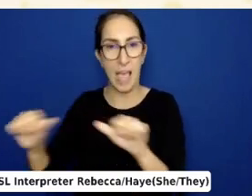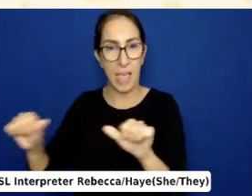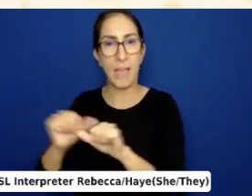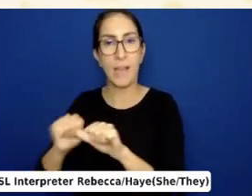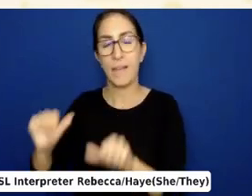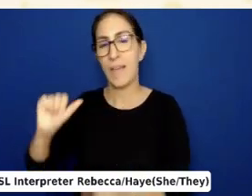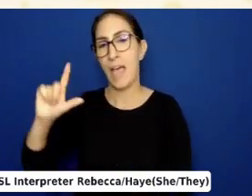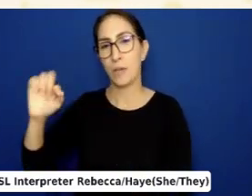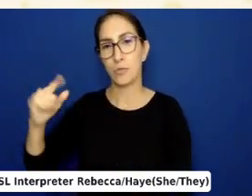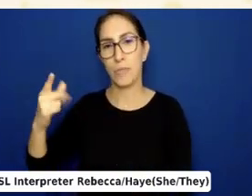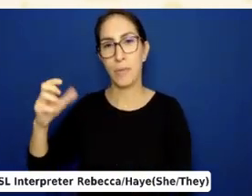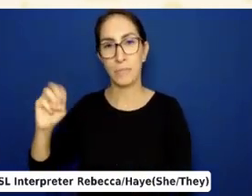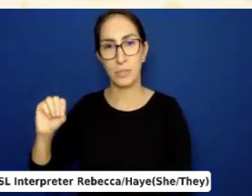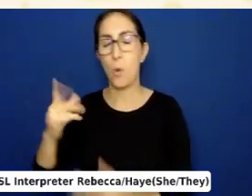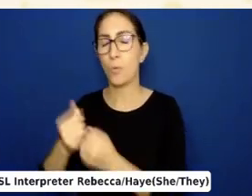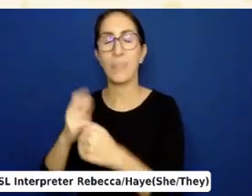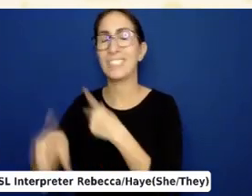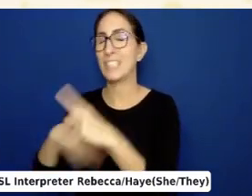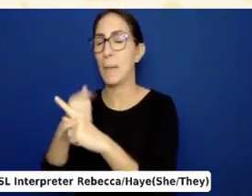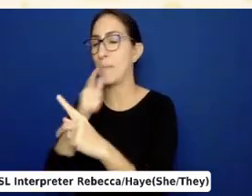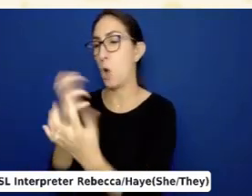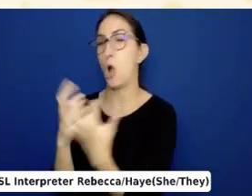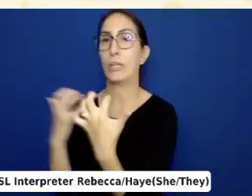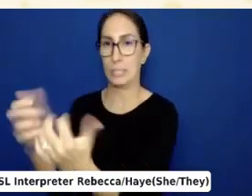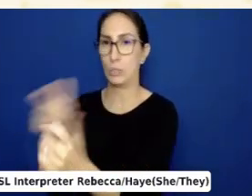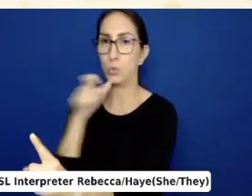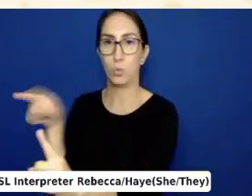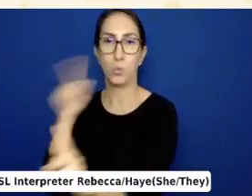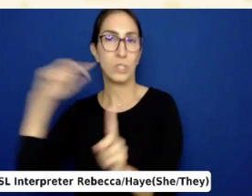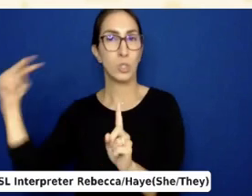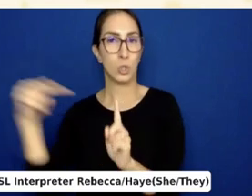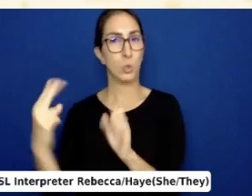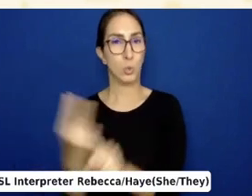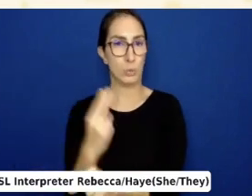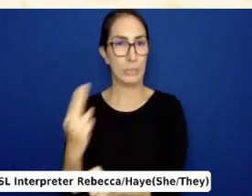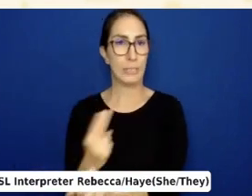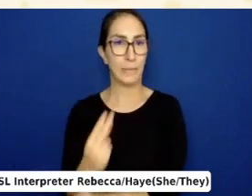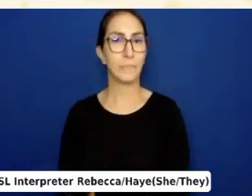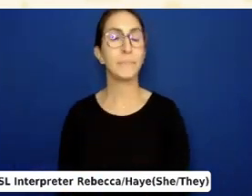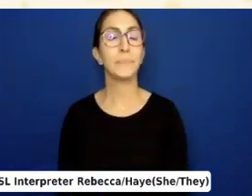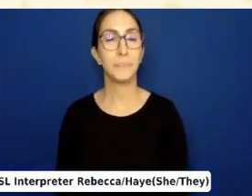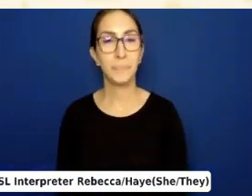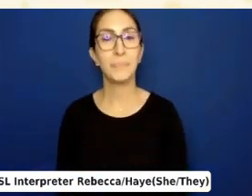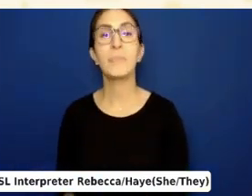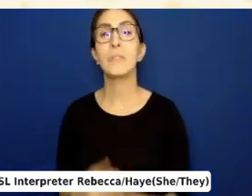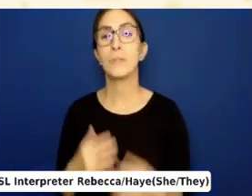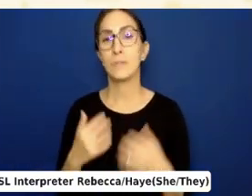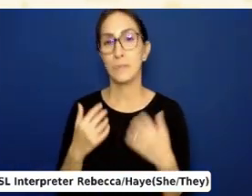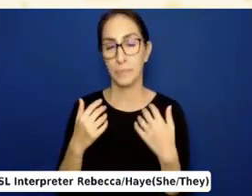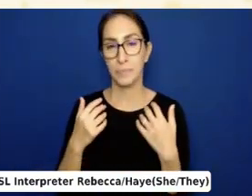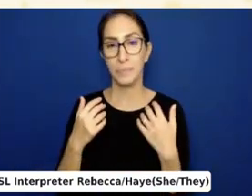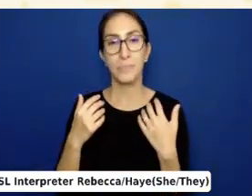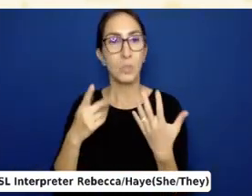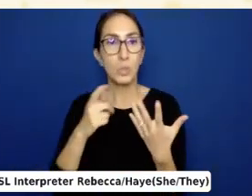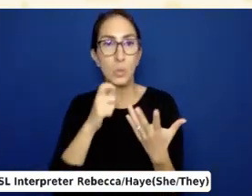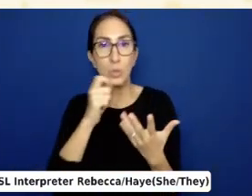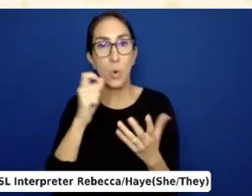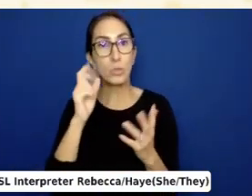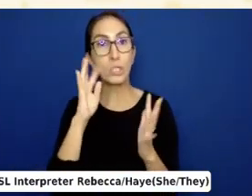always know the purpose of the visualization. Don't just create visualization because, yes, right?